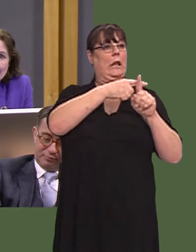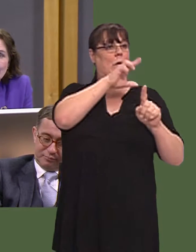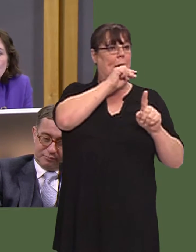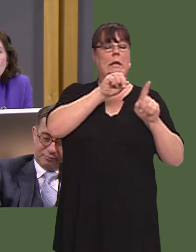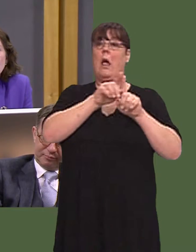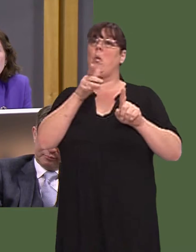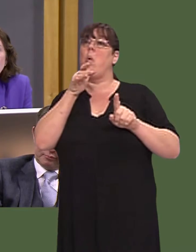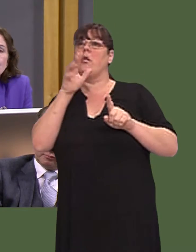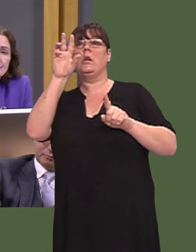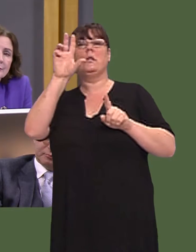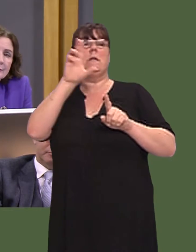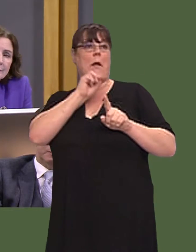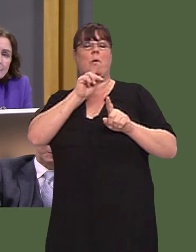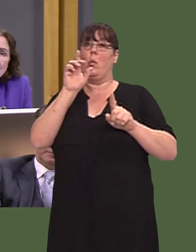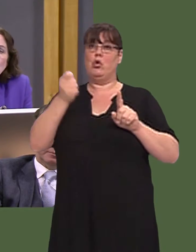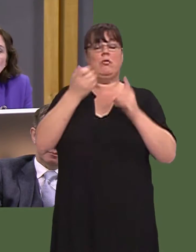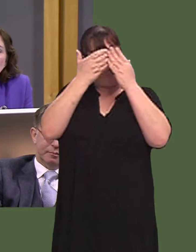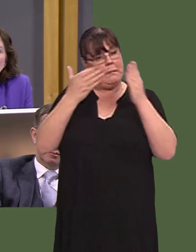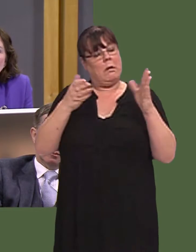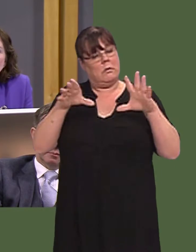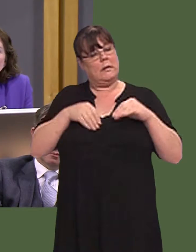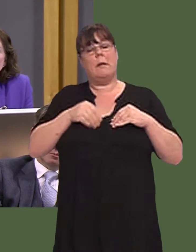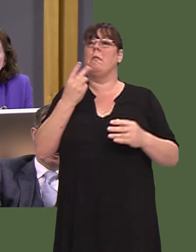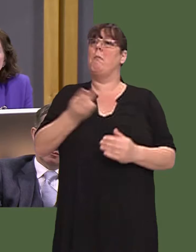speakers and Welsh speakers, that he has brought to the development of this policy, which I